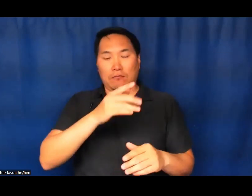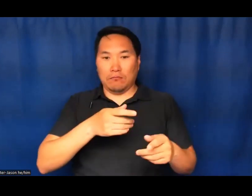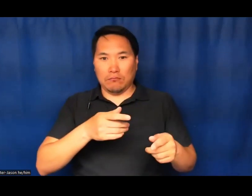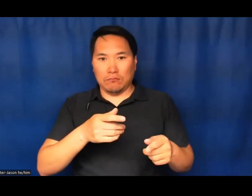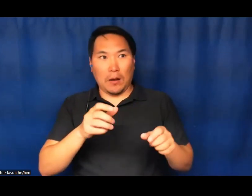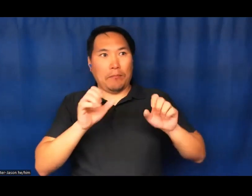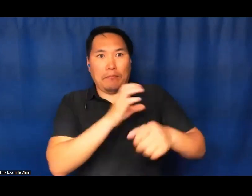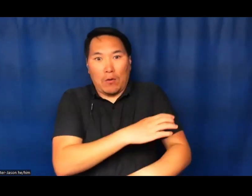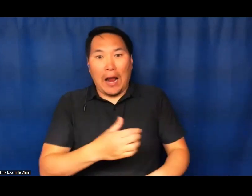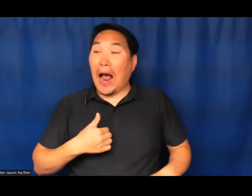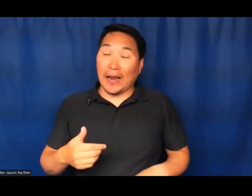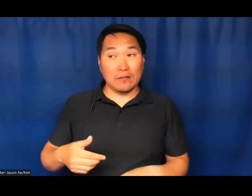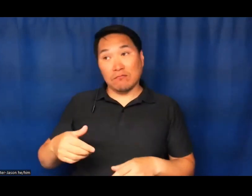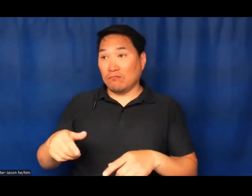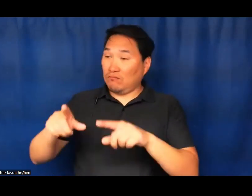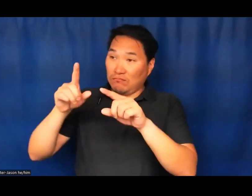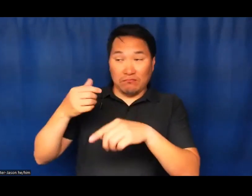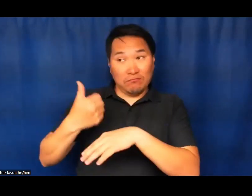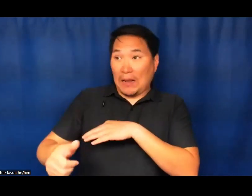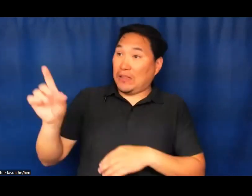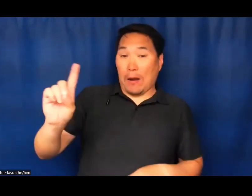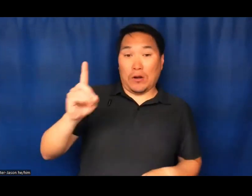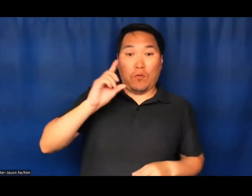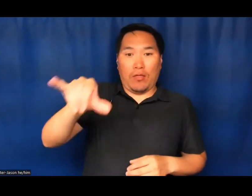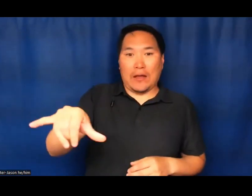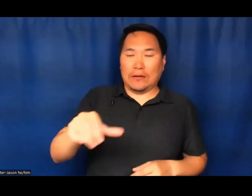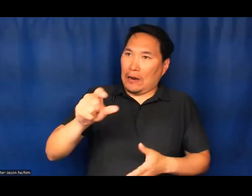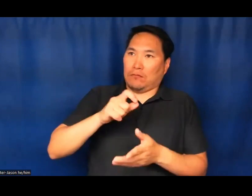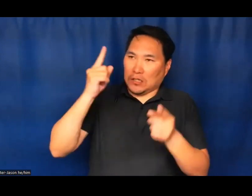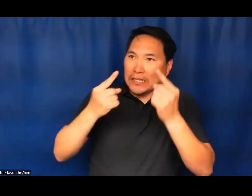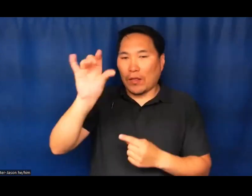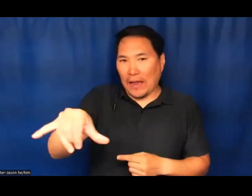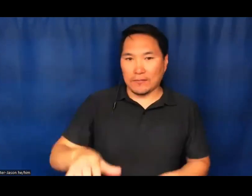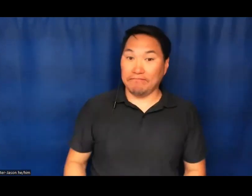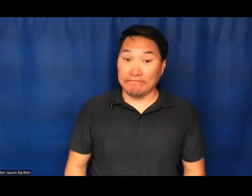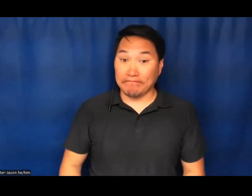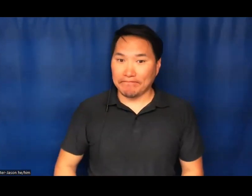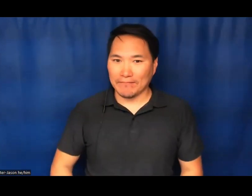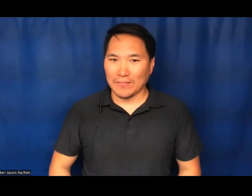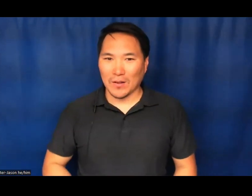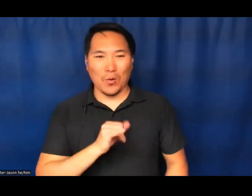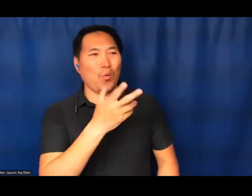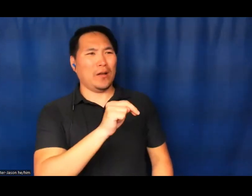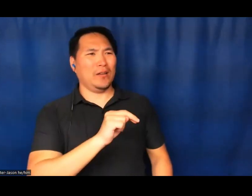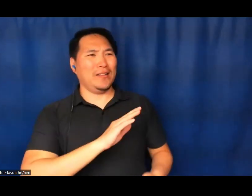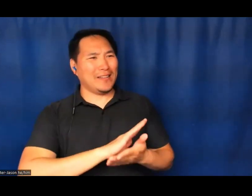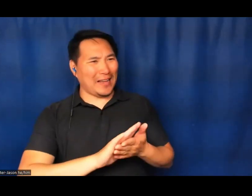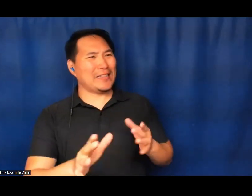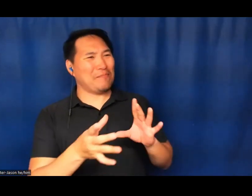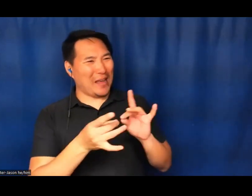And I hold Democrats accountable for that.Nicely said, Steve. I couldn't agree more.